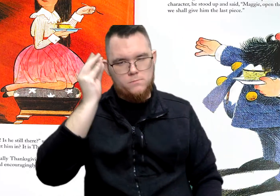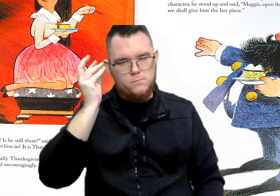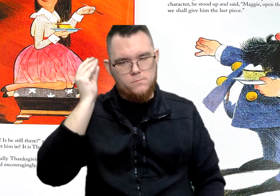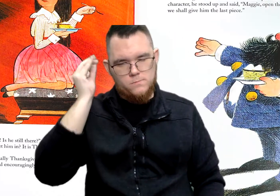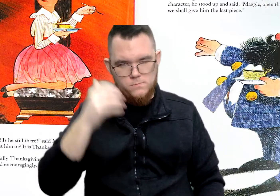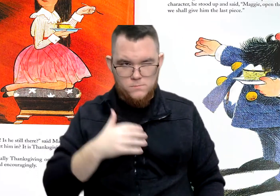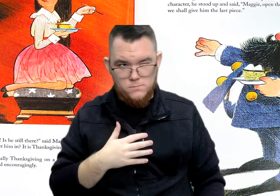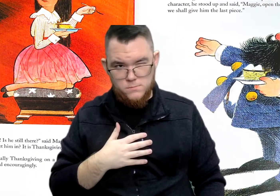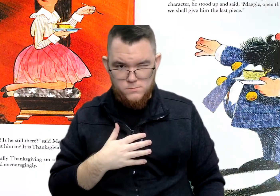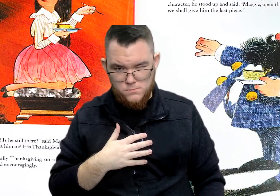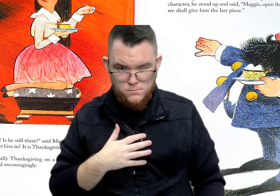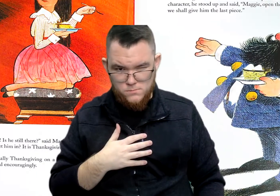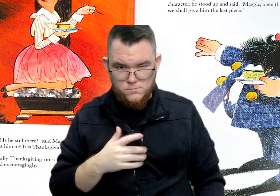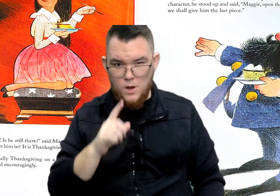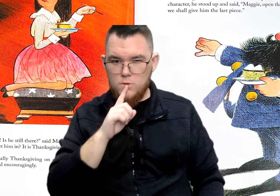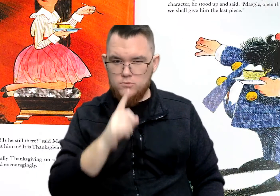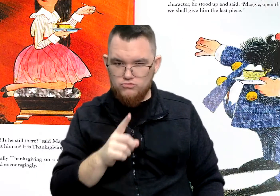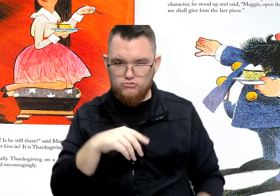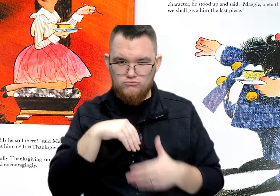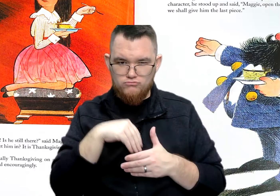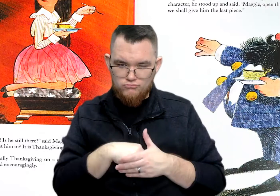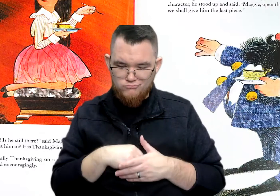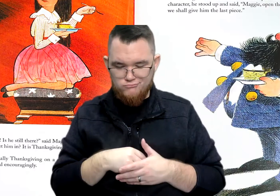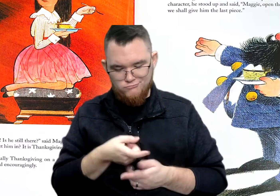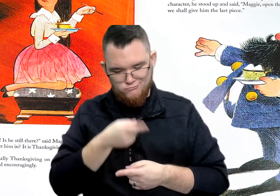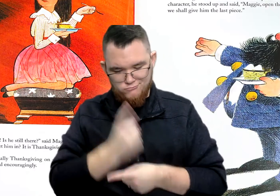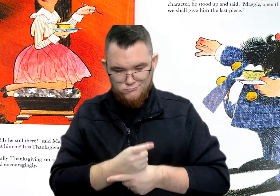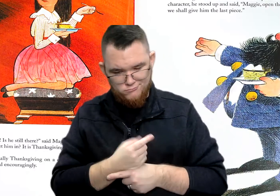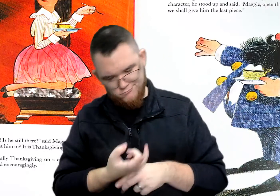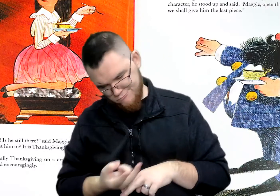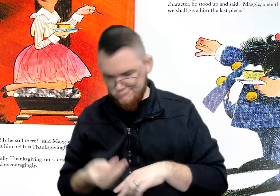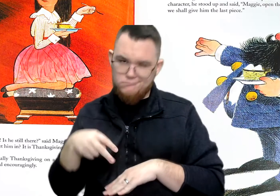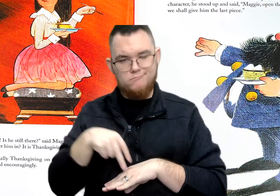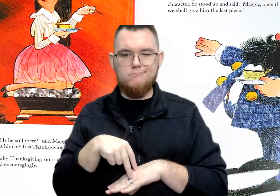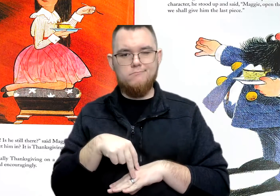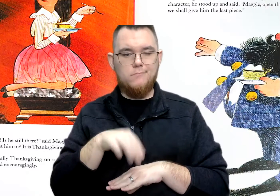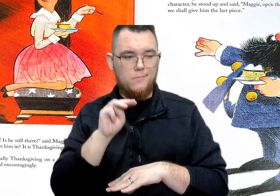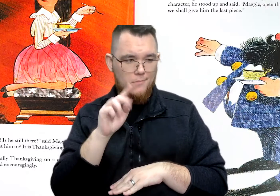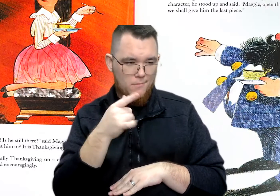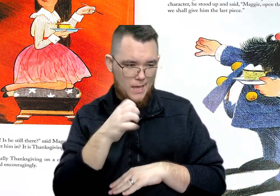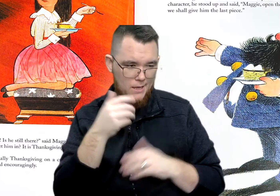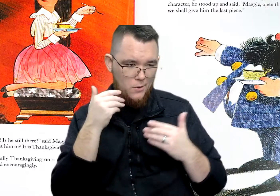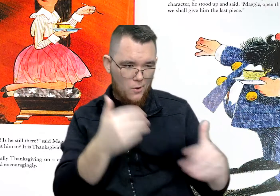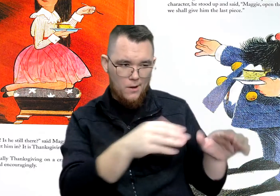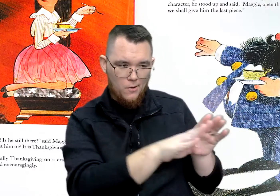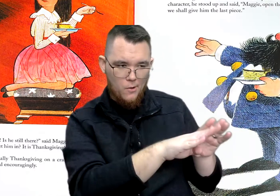But with true character, he stoop up and said, “Maggie, open the door and we shall give